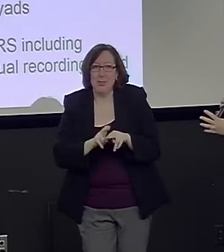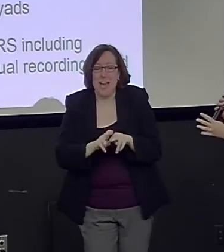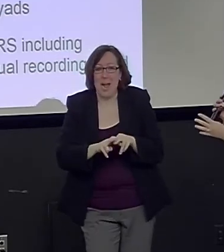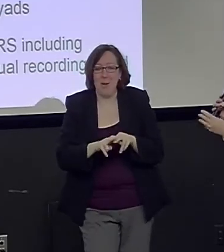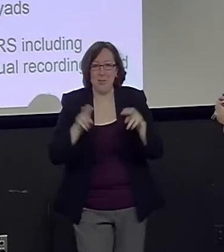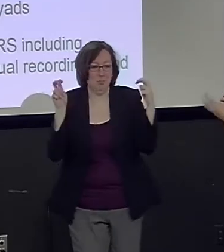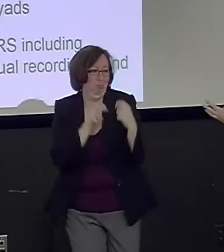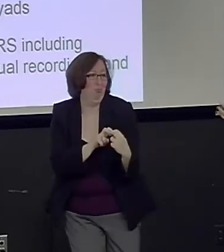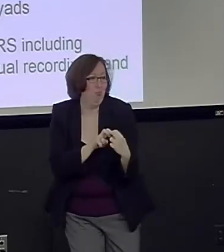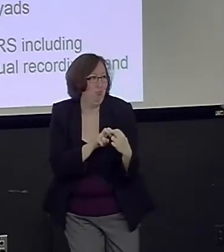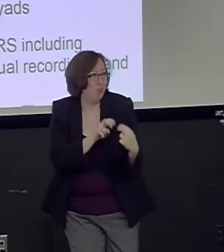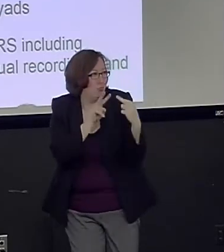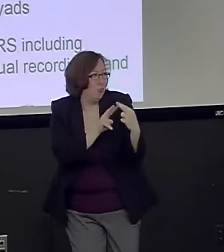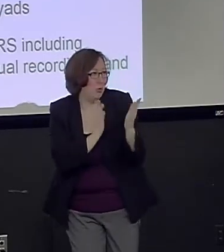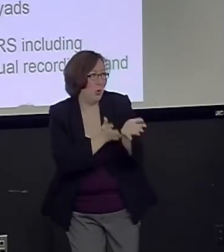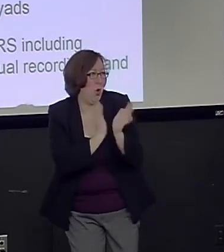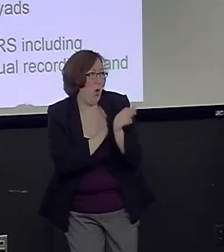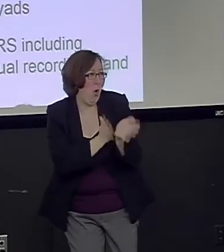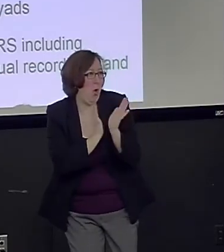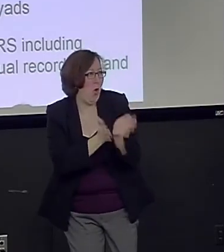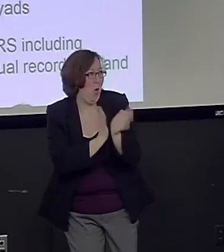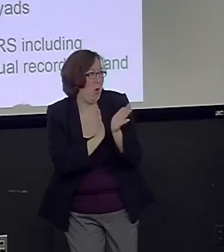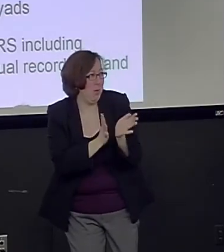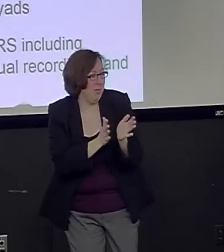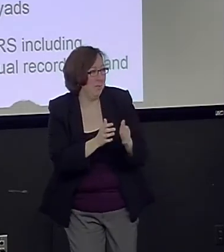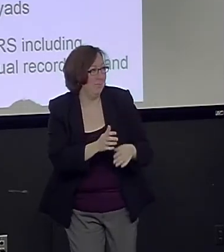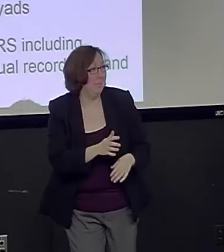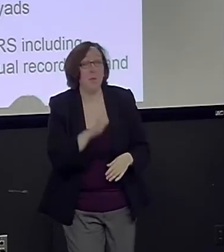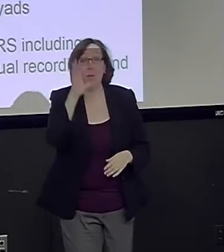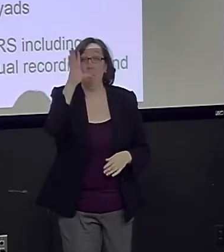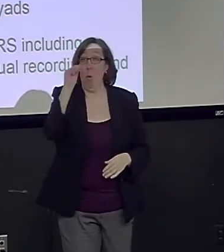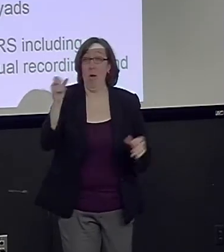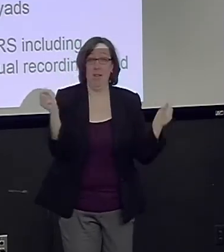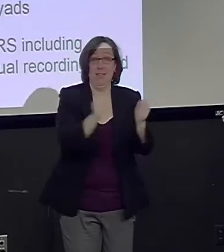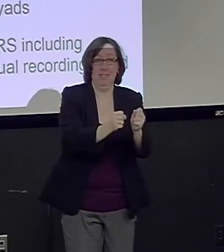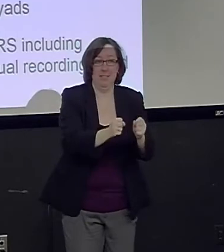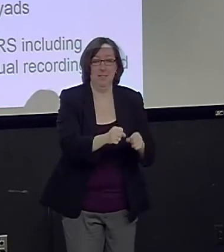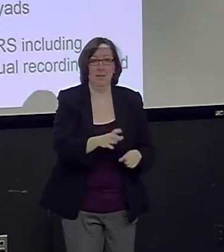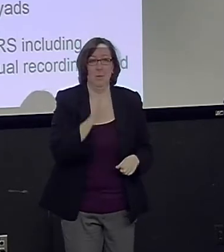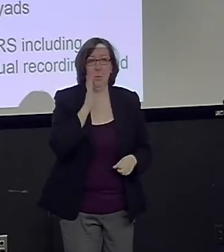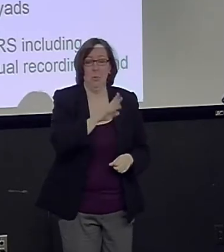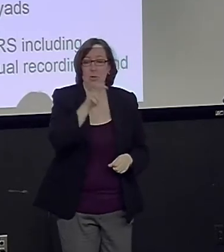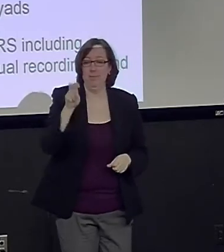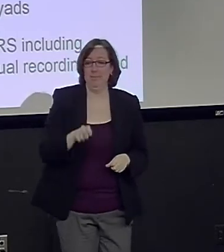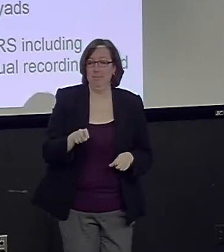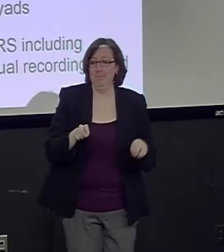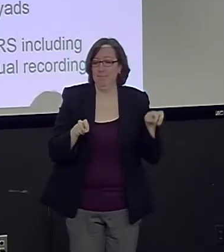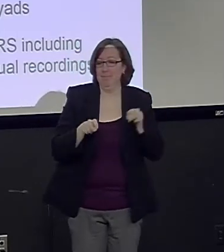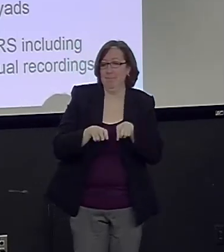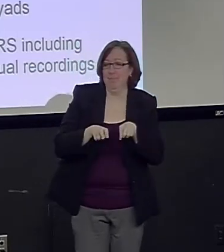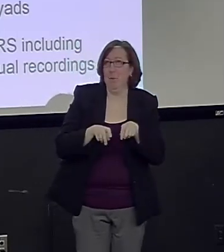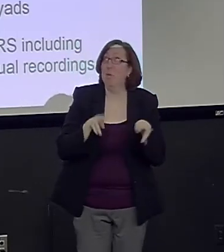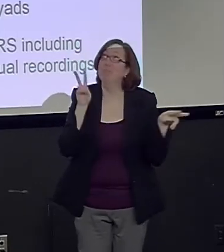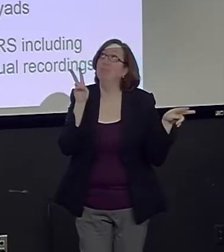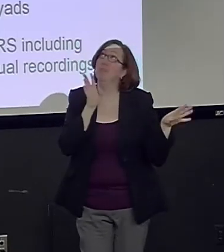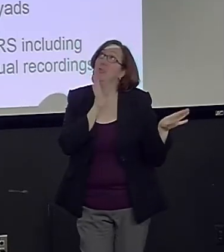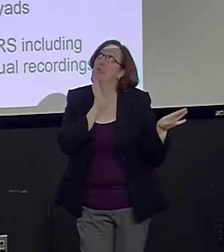and they would look at each other and they would talk. And the boys would take the chairs and put them in different spots and they would look into the air and not talk.